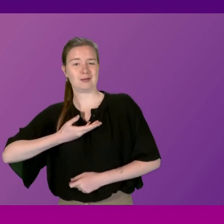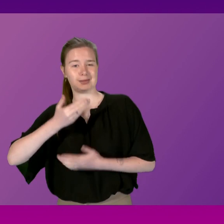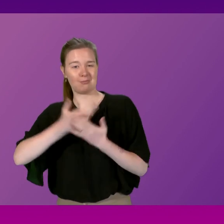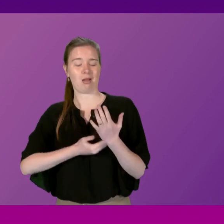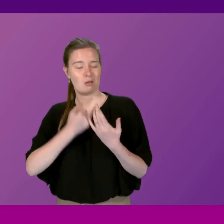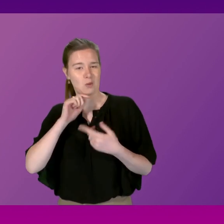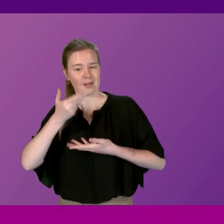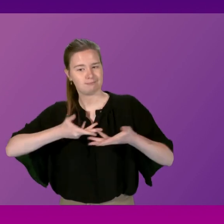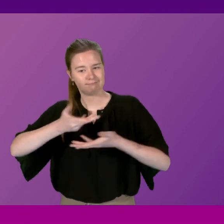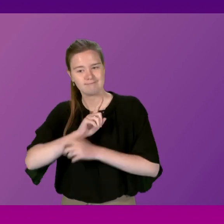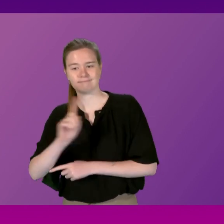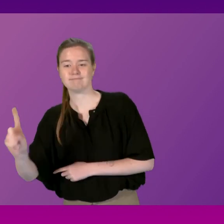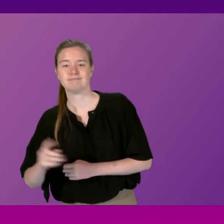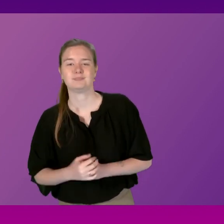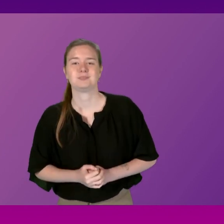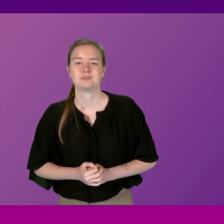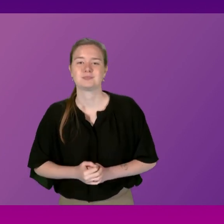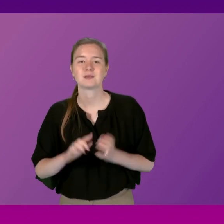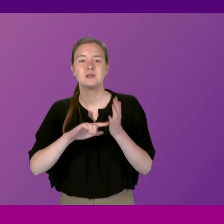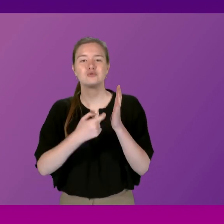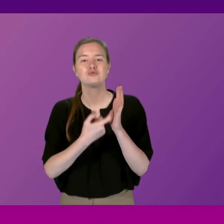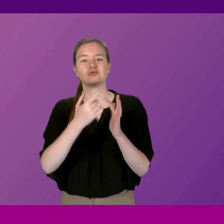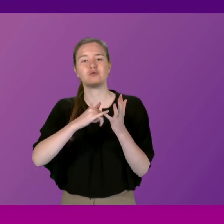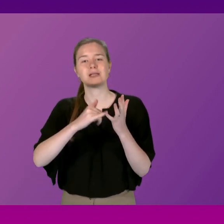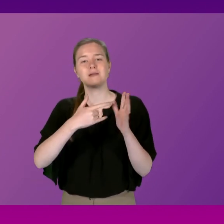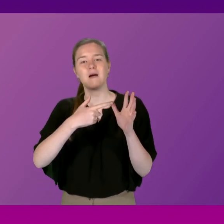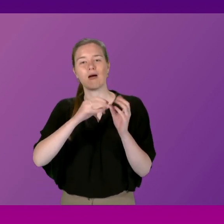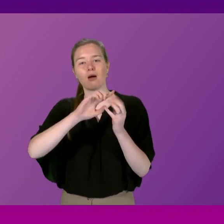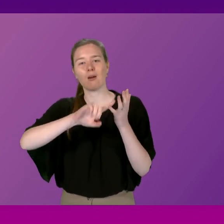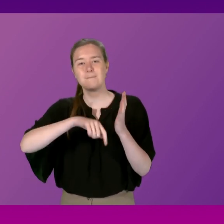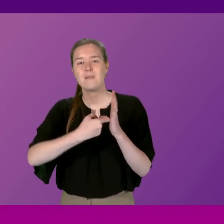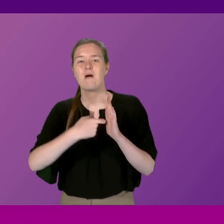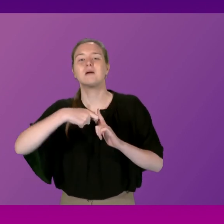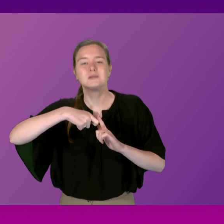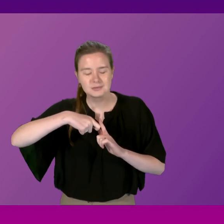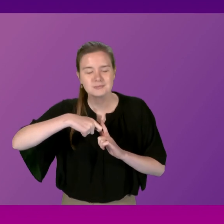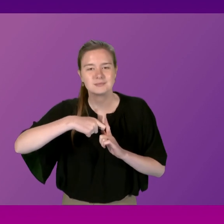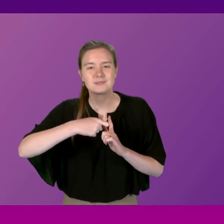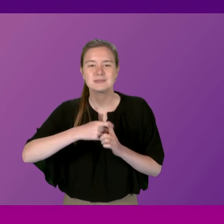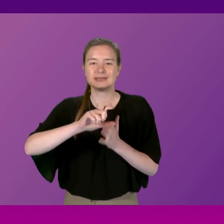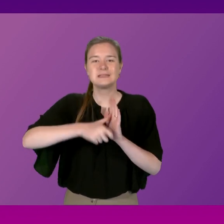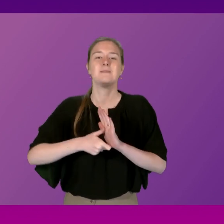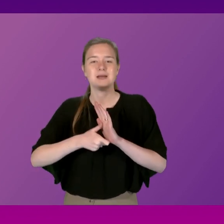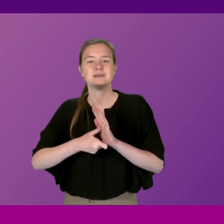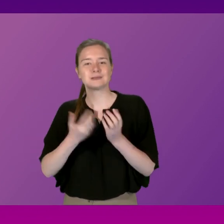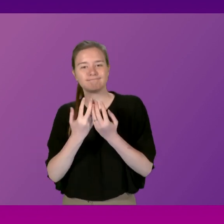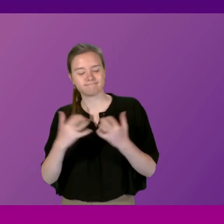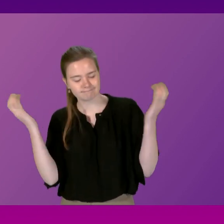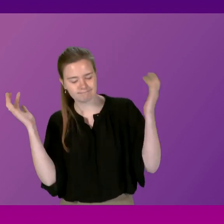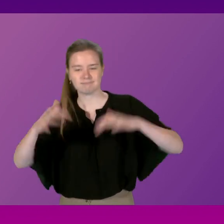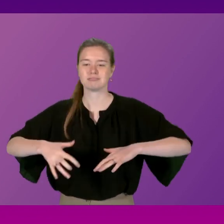talk about shortly. At the disability summit that was held a week and a half ago, Tressa Burke from the Glasgow